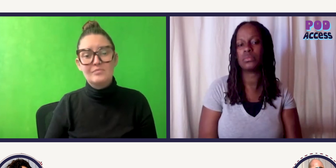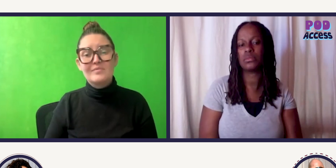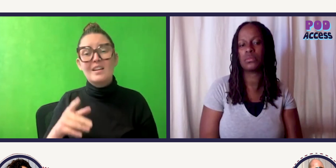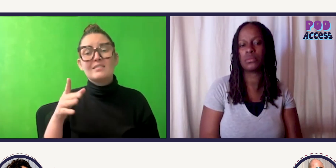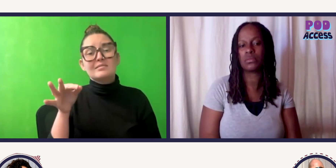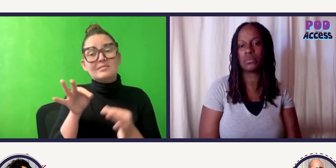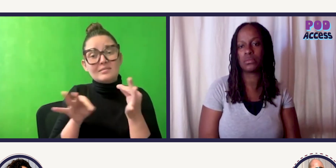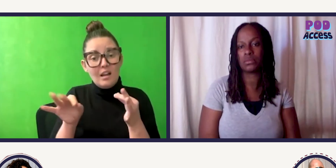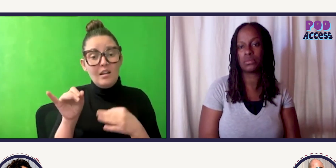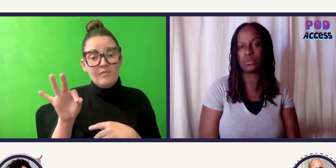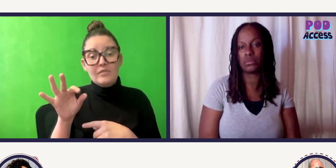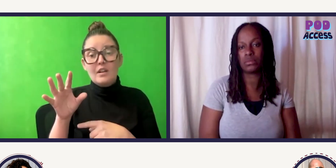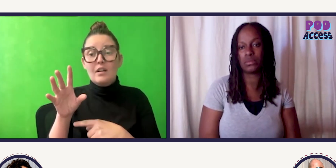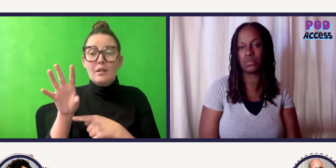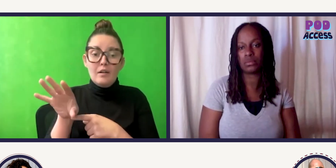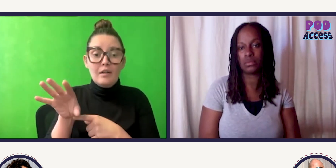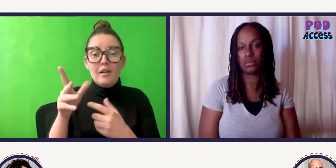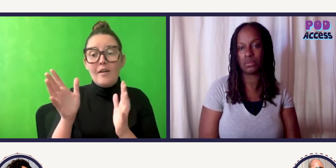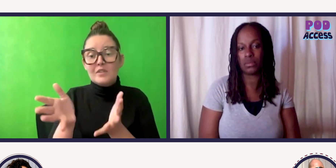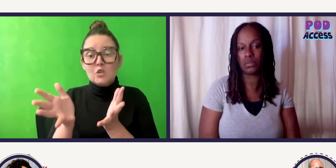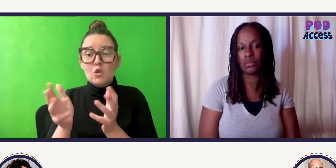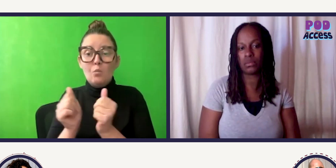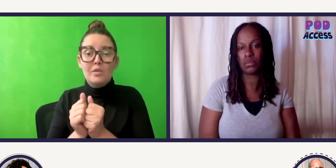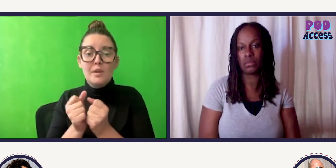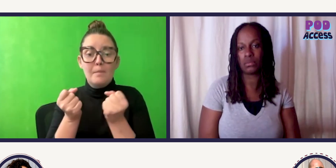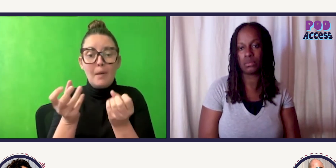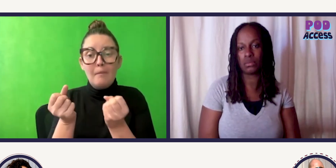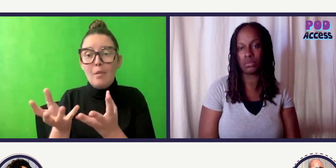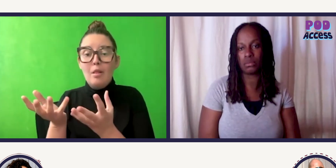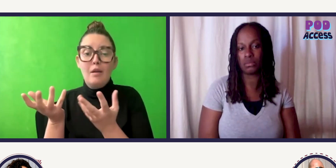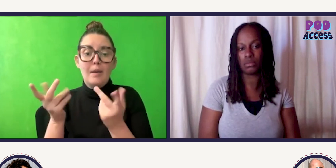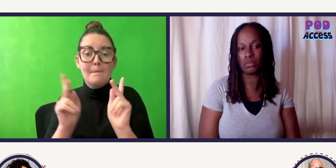Instead of recording a conversation with multiple people on one file, if each person is recorded on